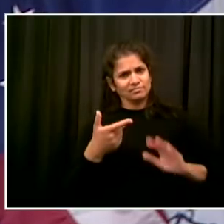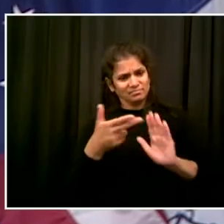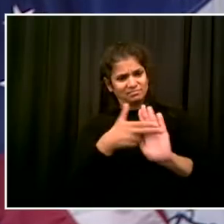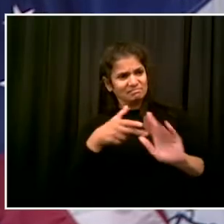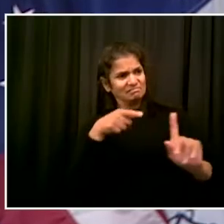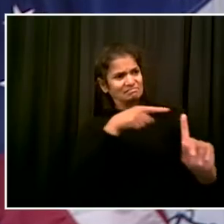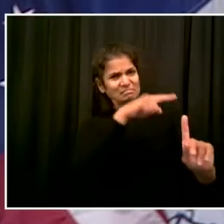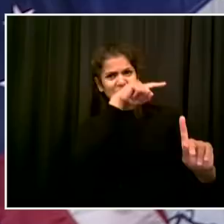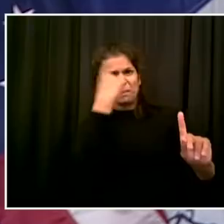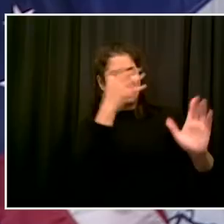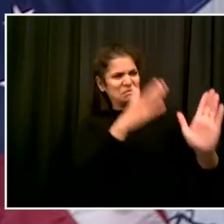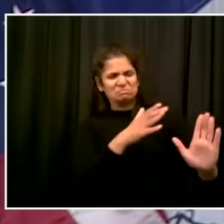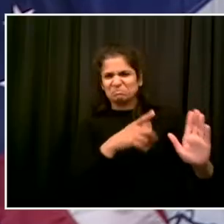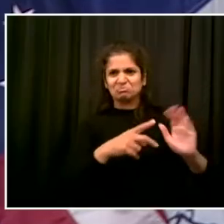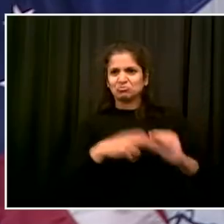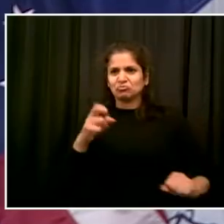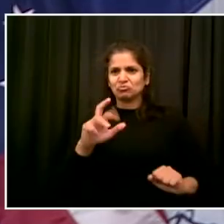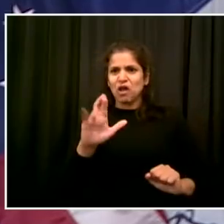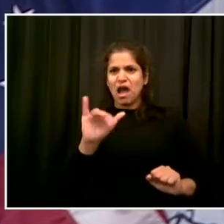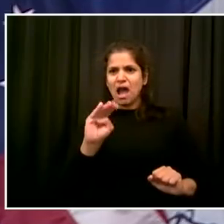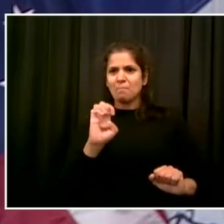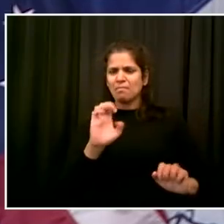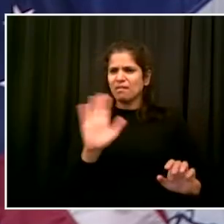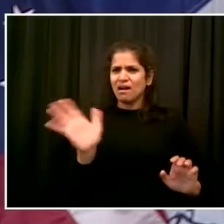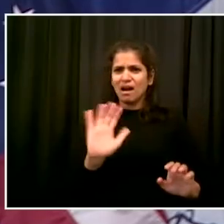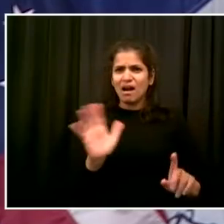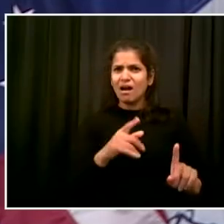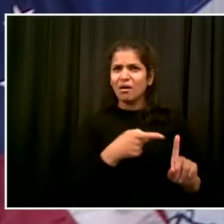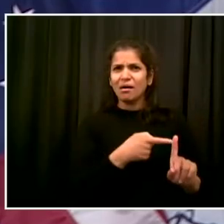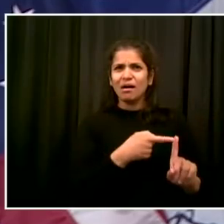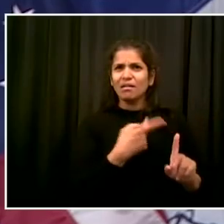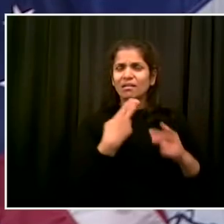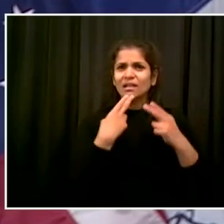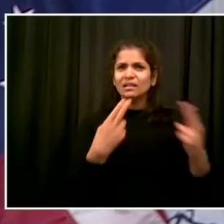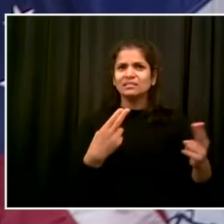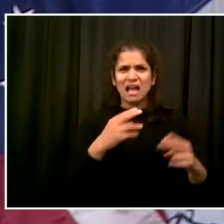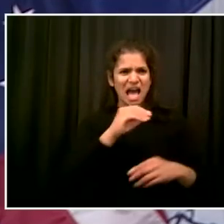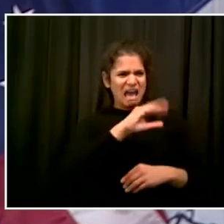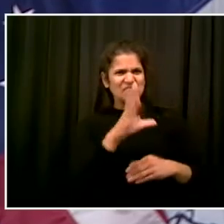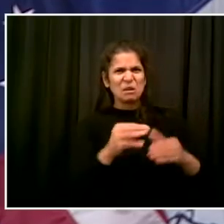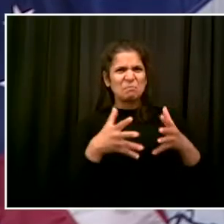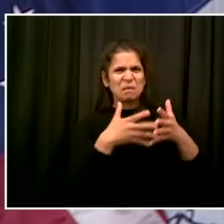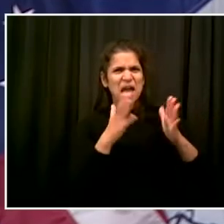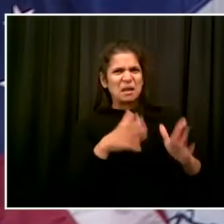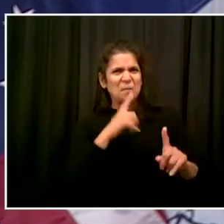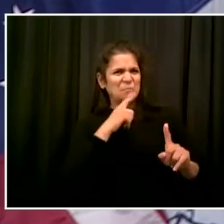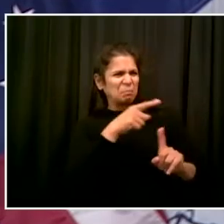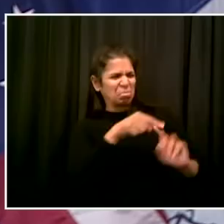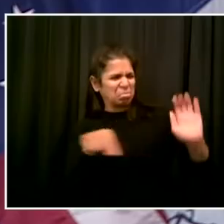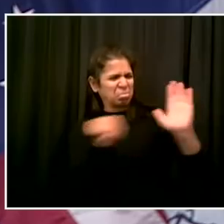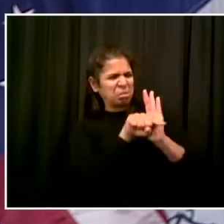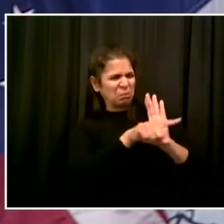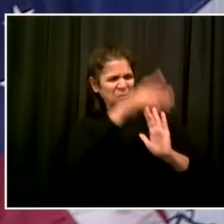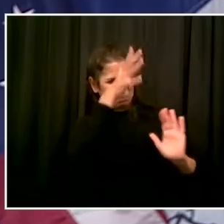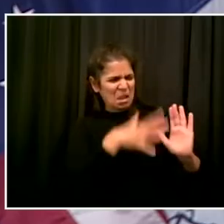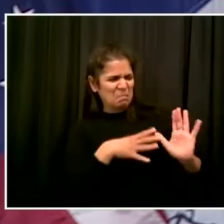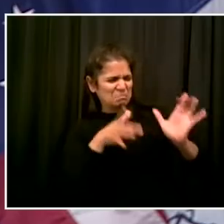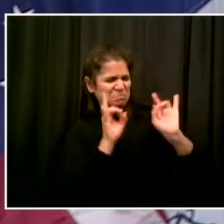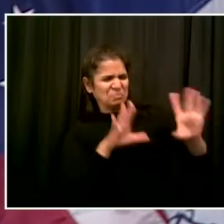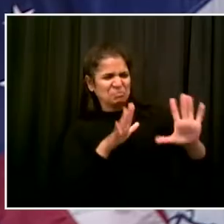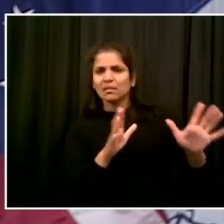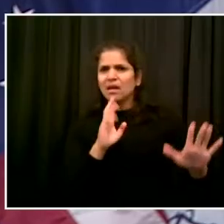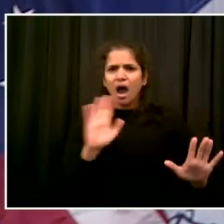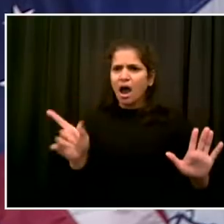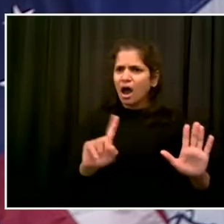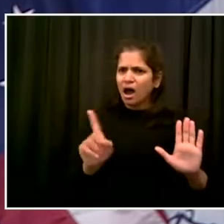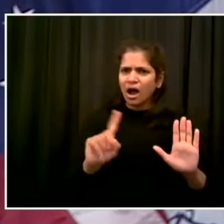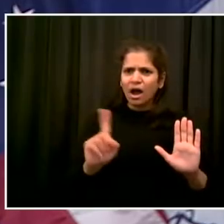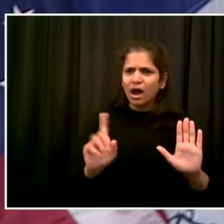AS IF IT S WAAN